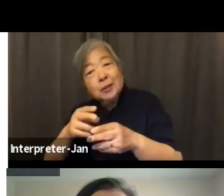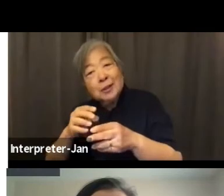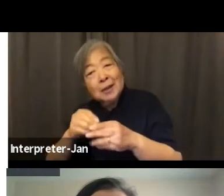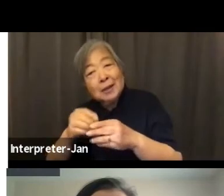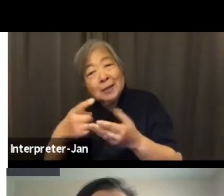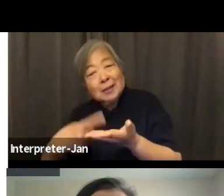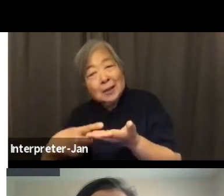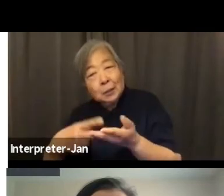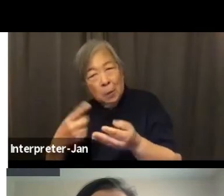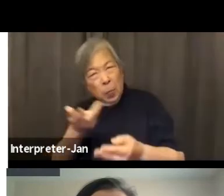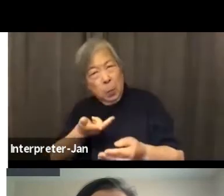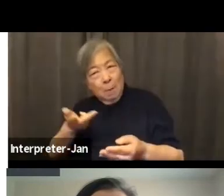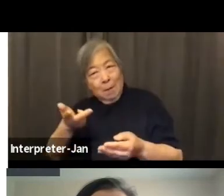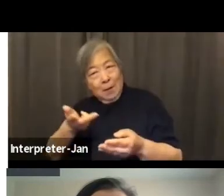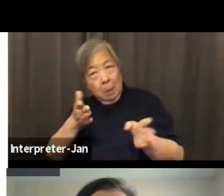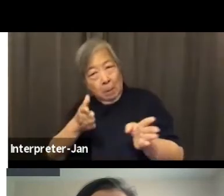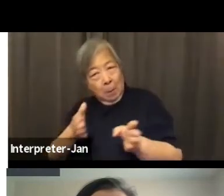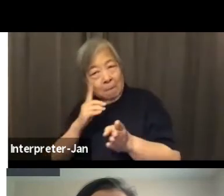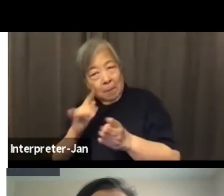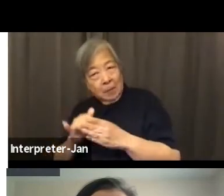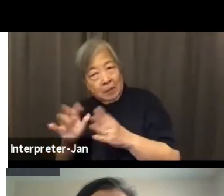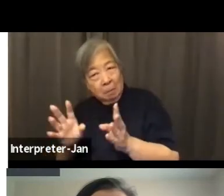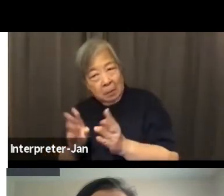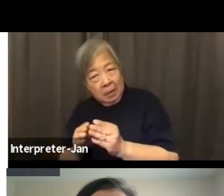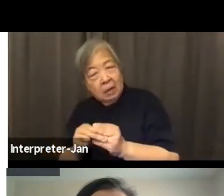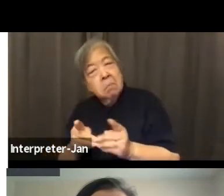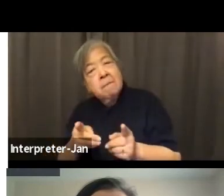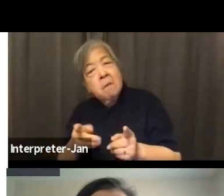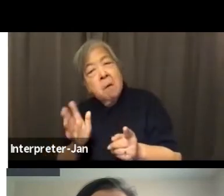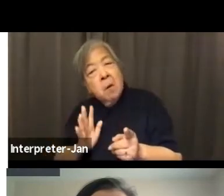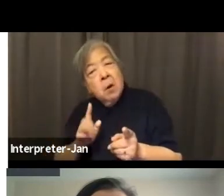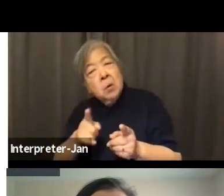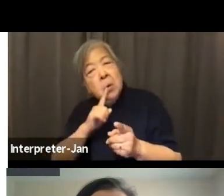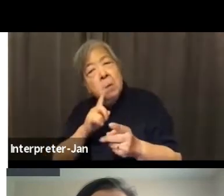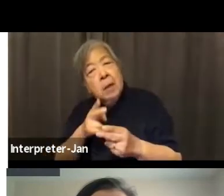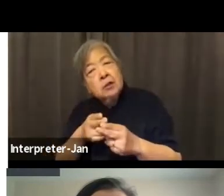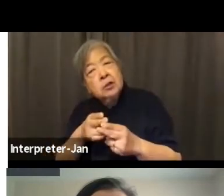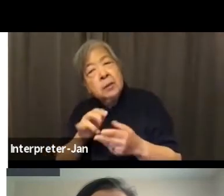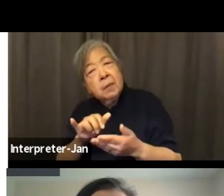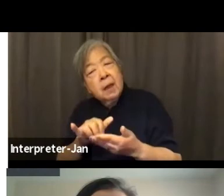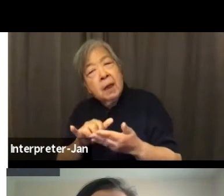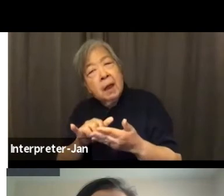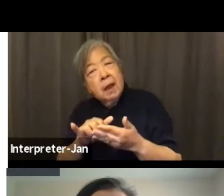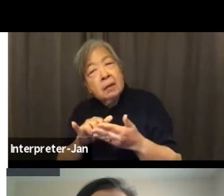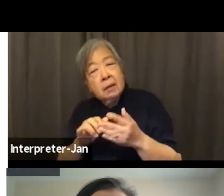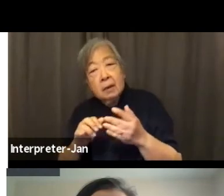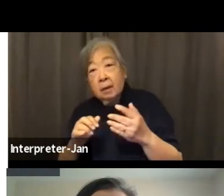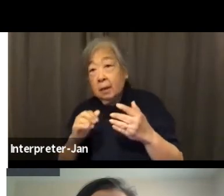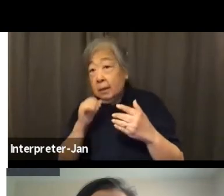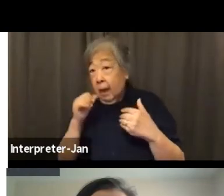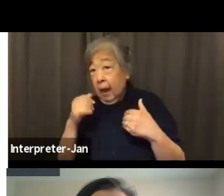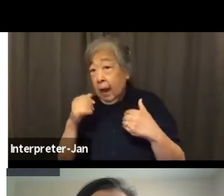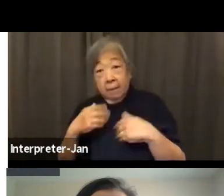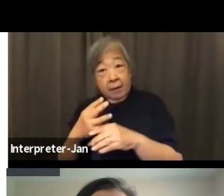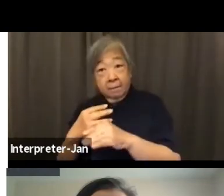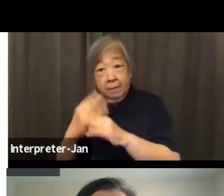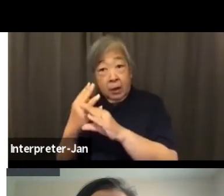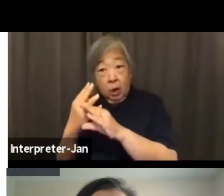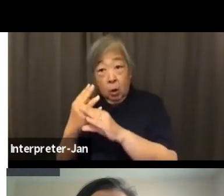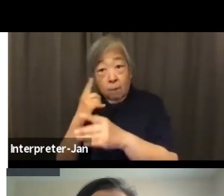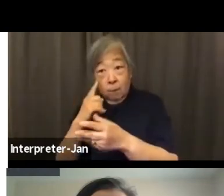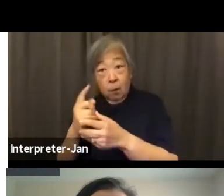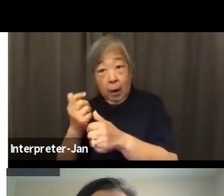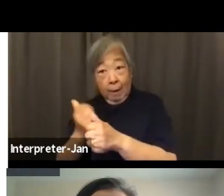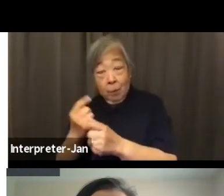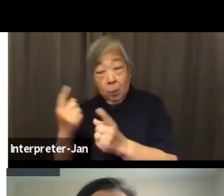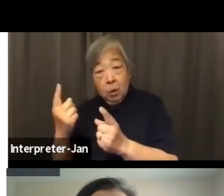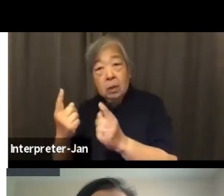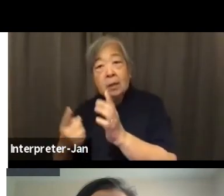for this meeting that not having video for everyone is sometimes more helpful, depending